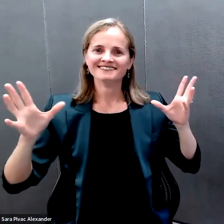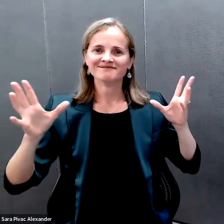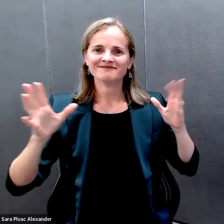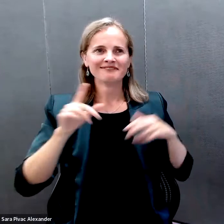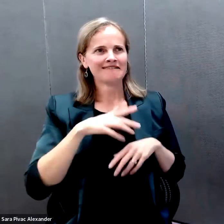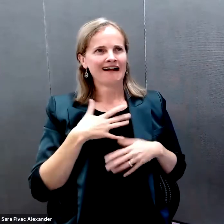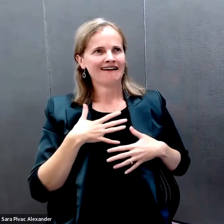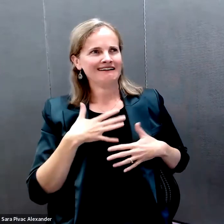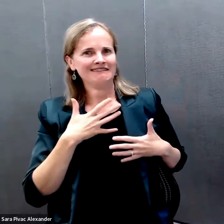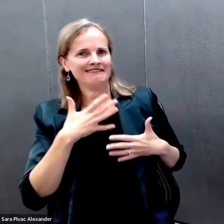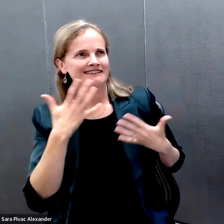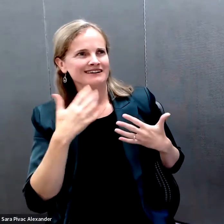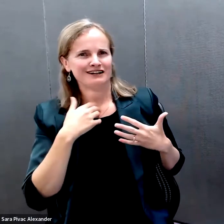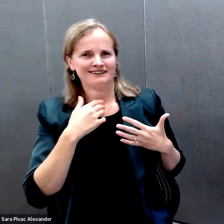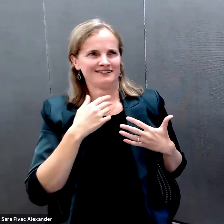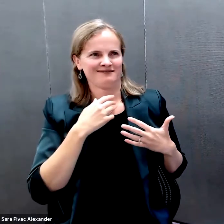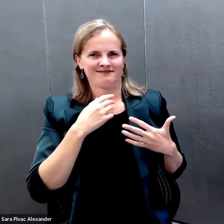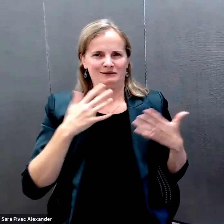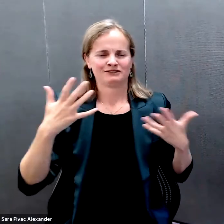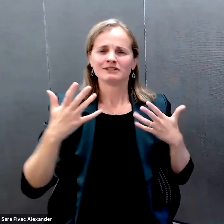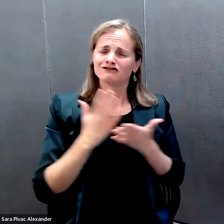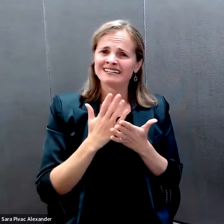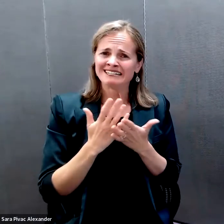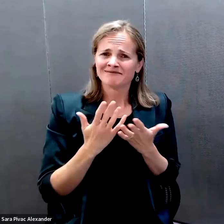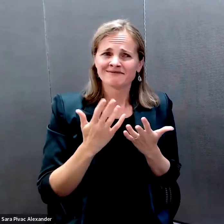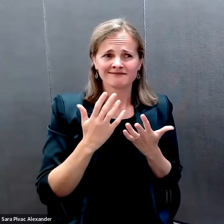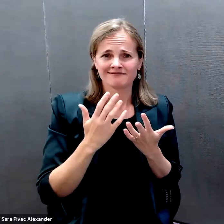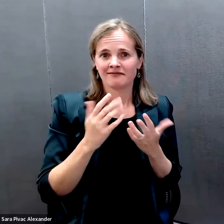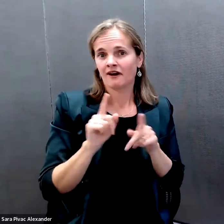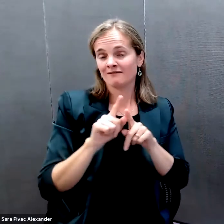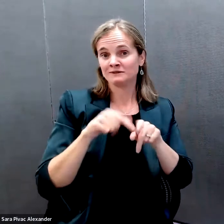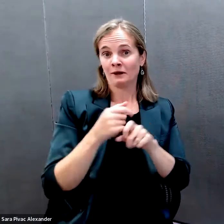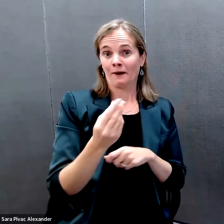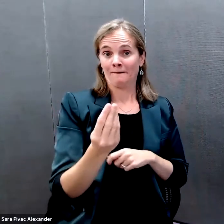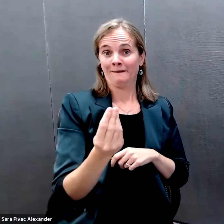using gestures is also a great thing to do I know people might feel a bit embarrassed about using gestures